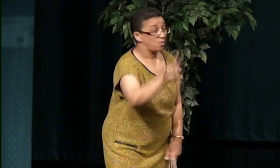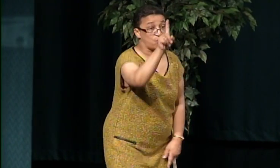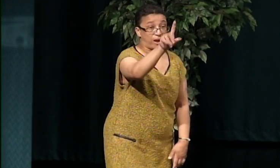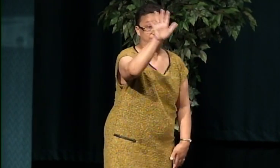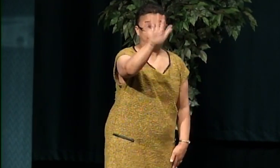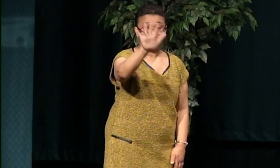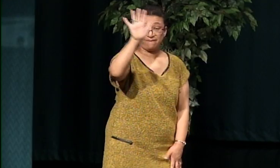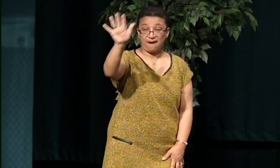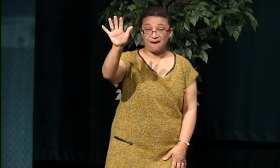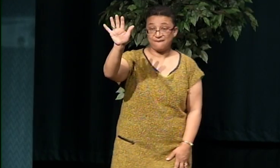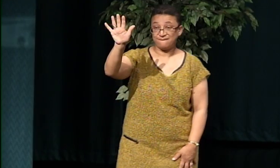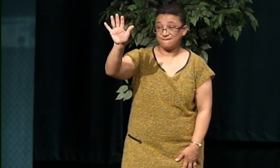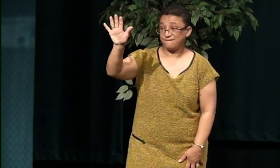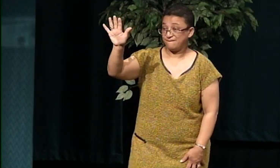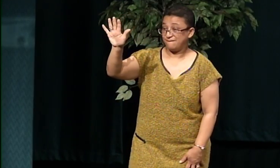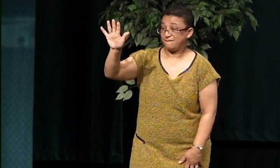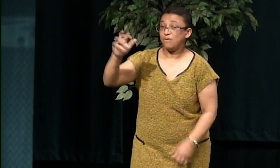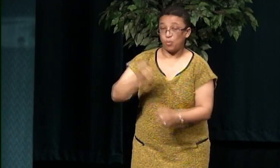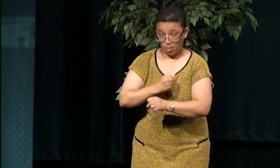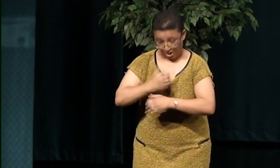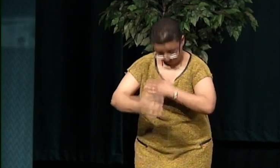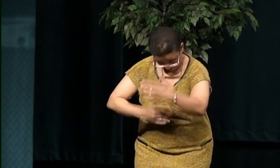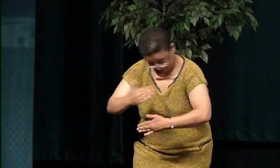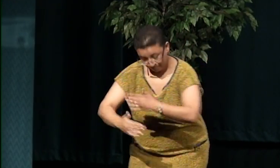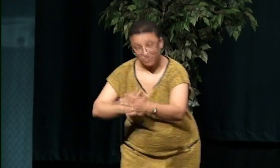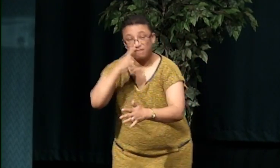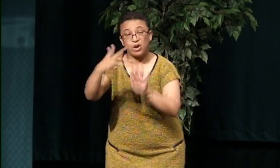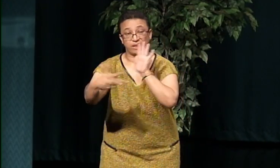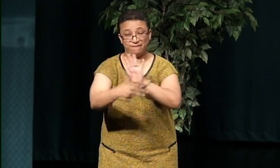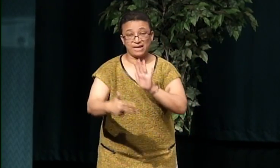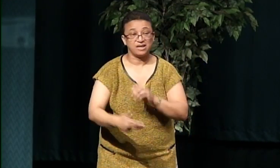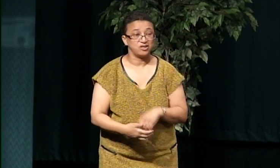And we have 155 signatories.